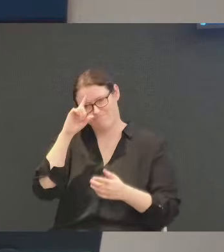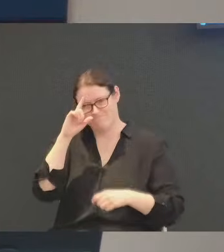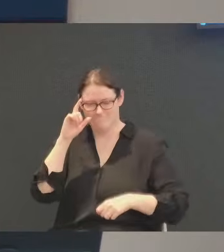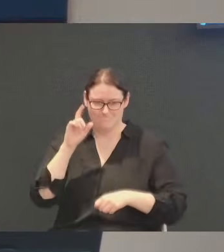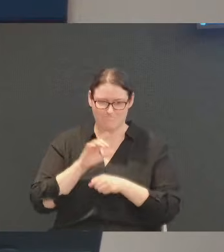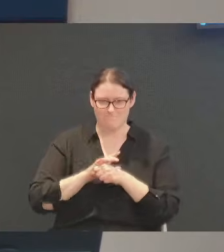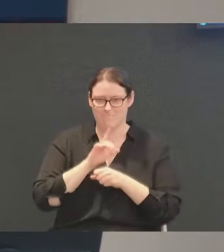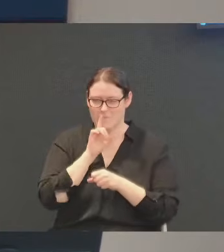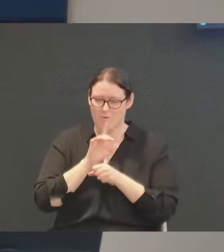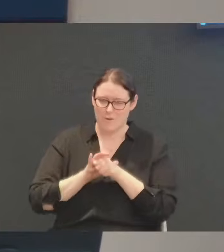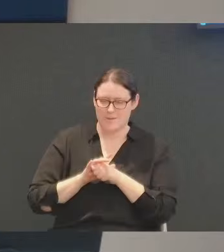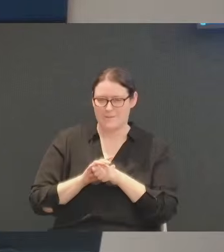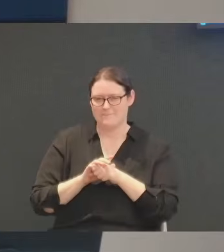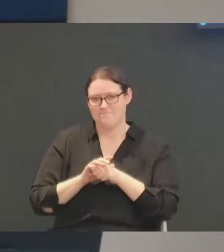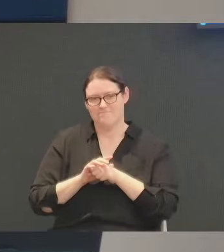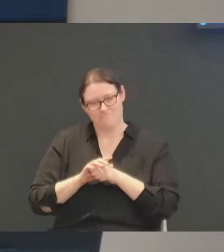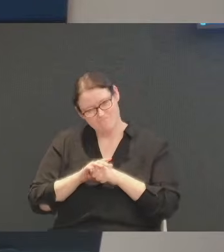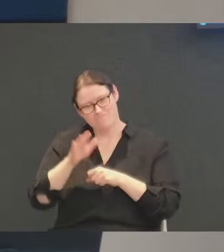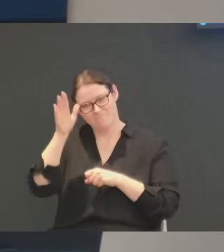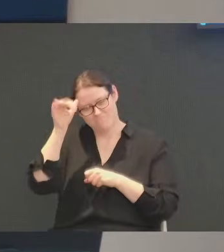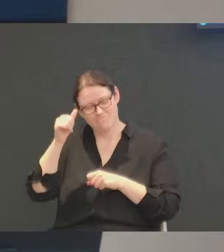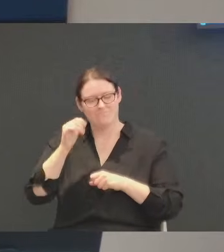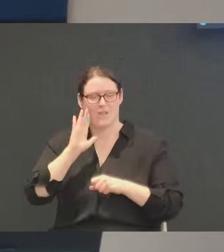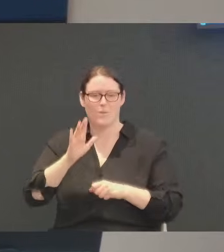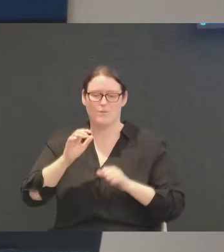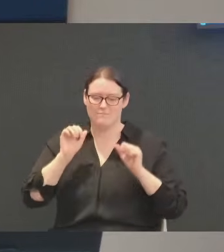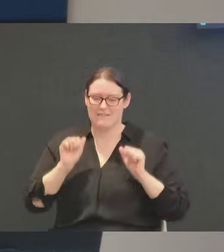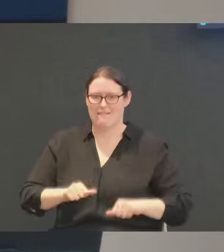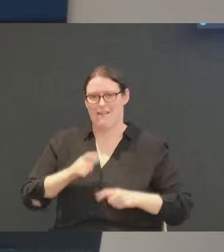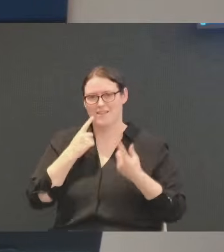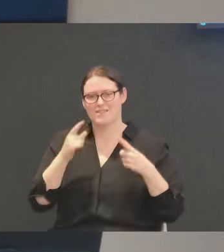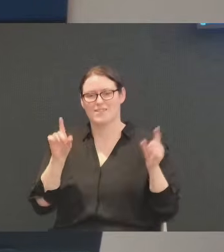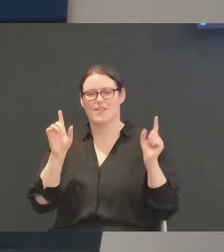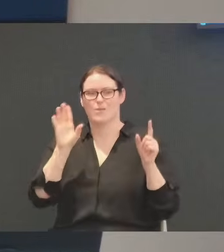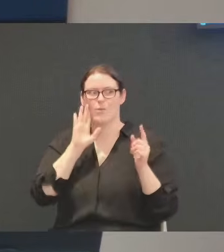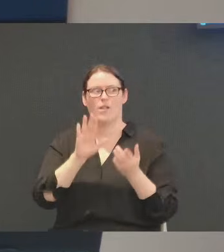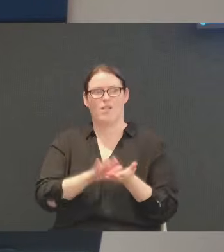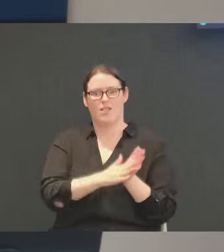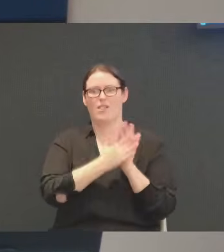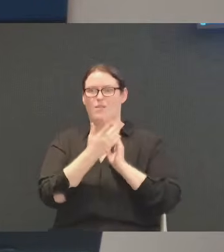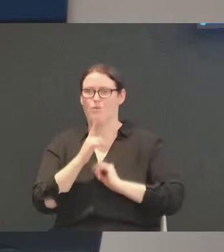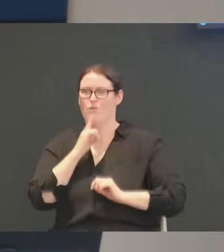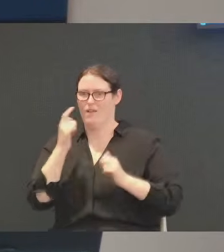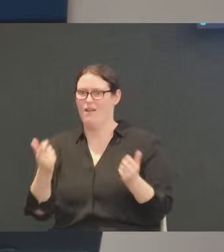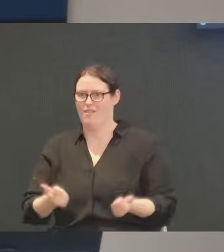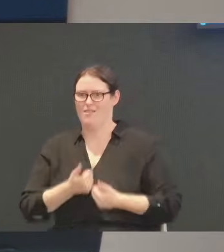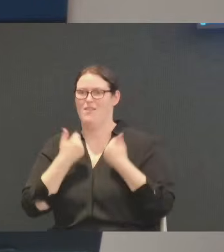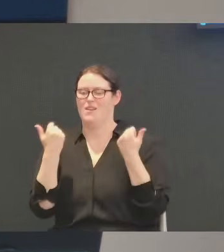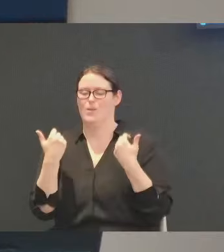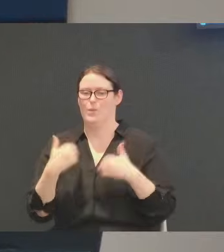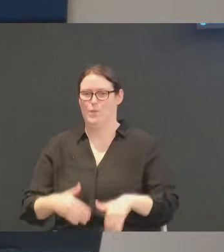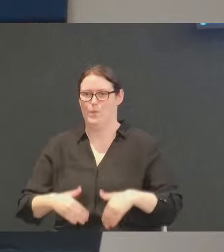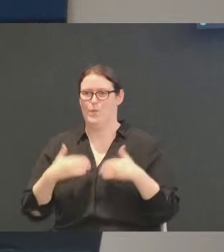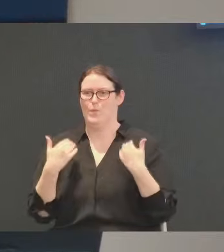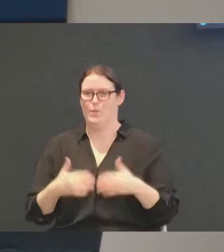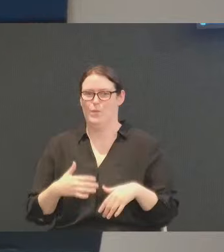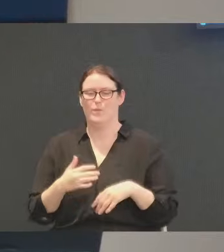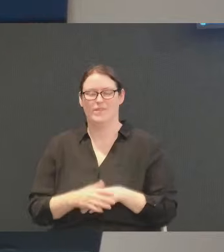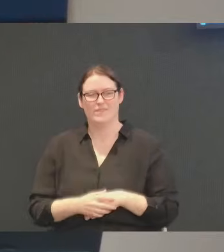perseverance, and faith in one's potential can transform challenges into remarkable achievements.